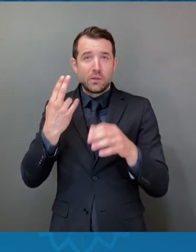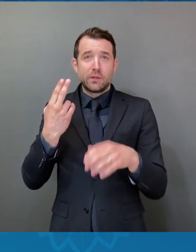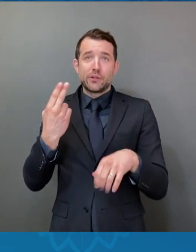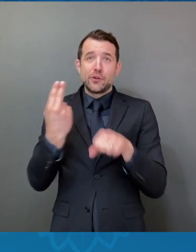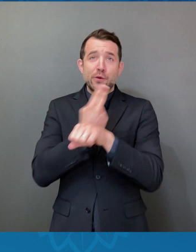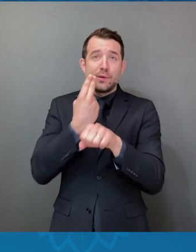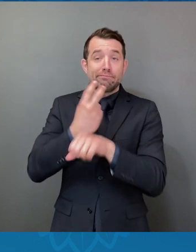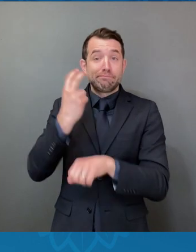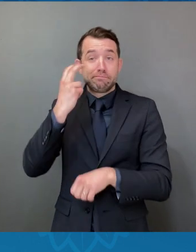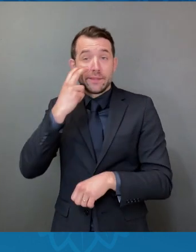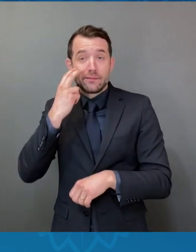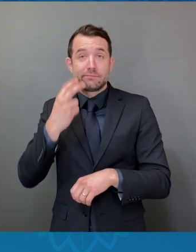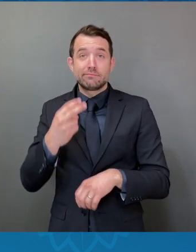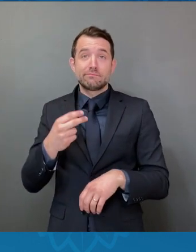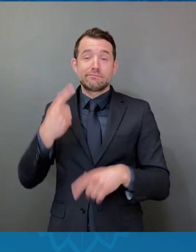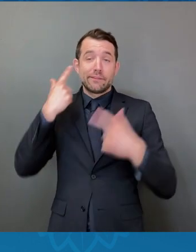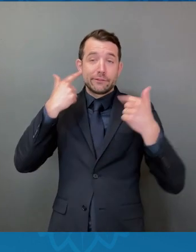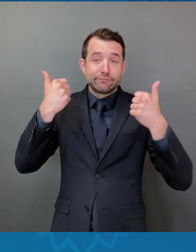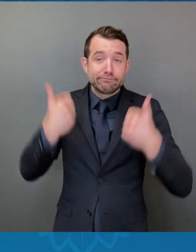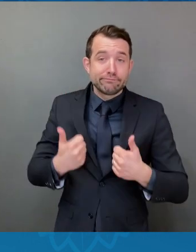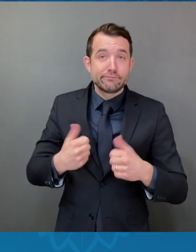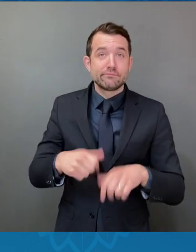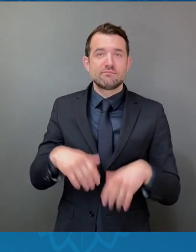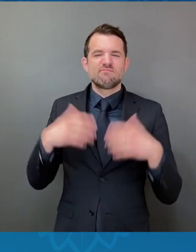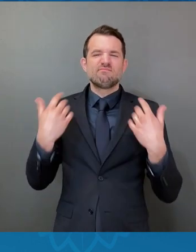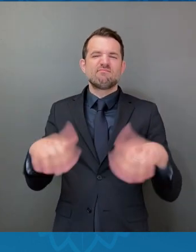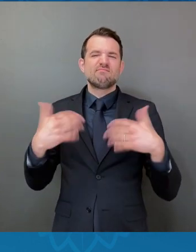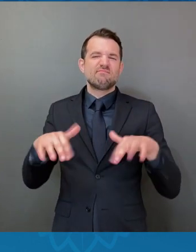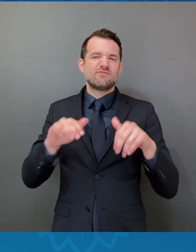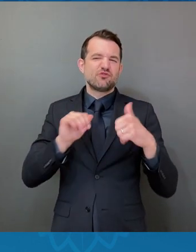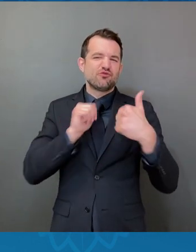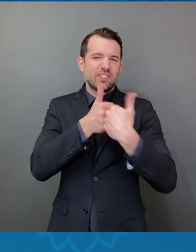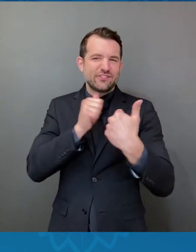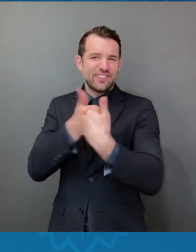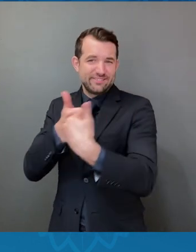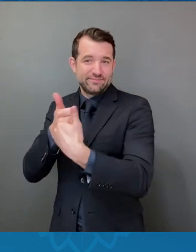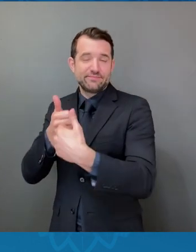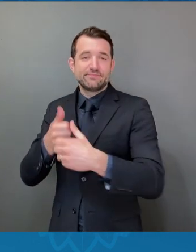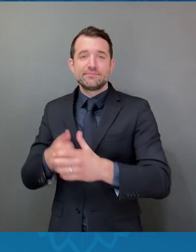Polling places can be extremely difficult to access for voters who use wheelchairs